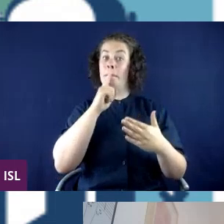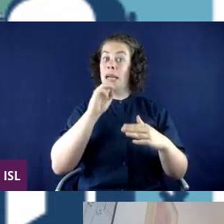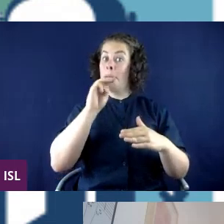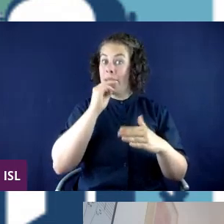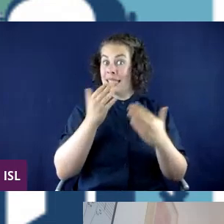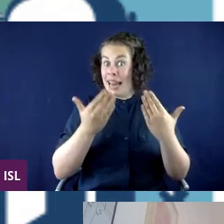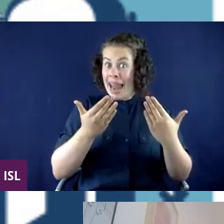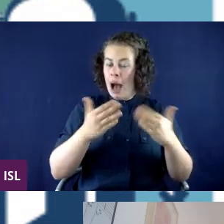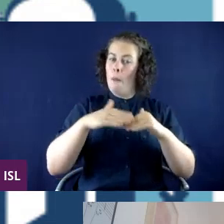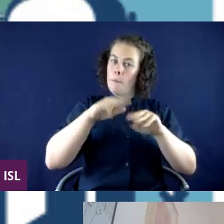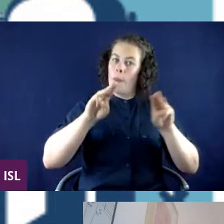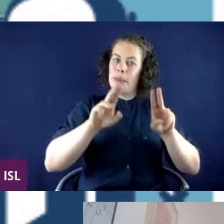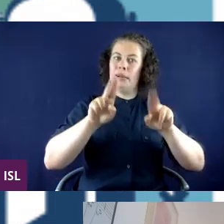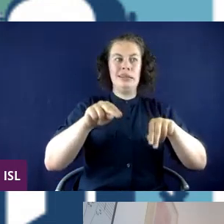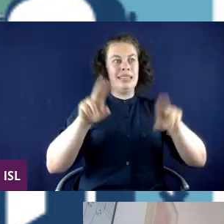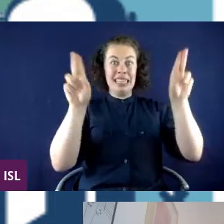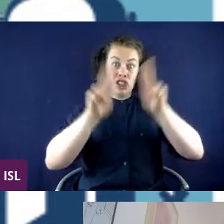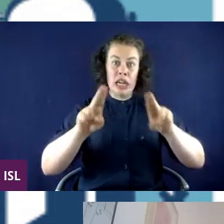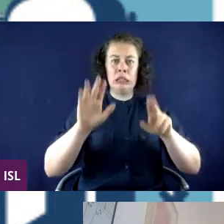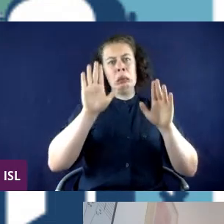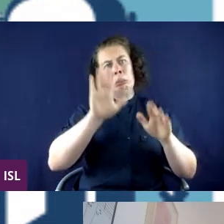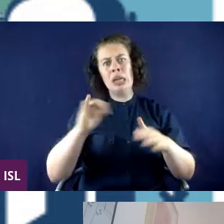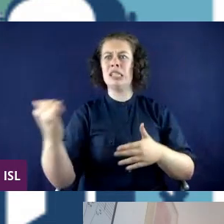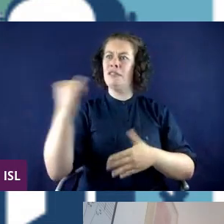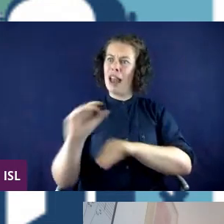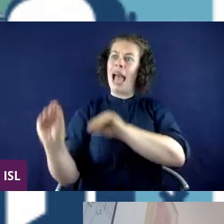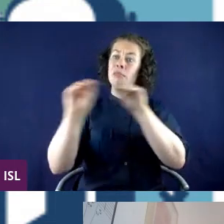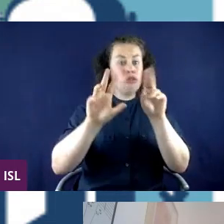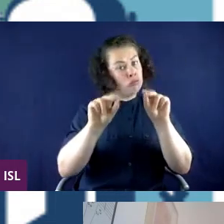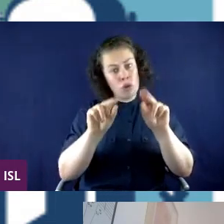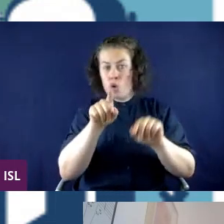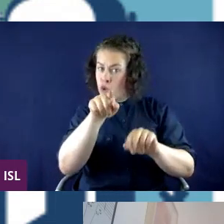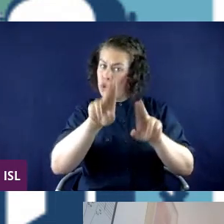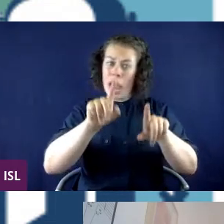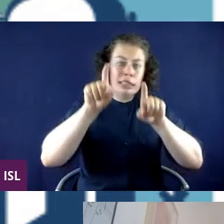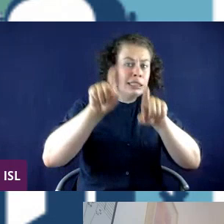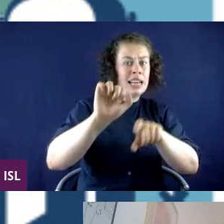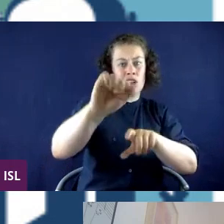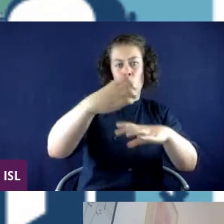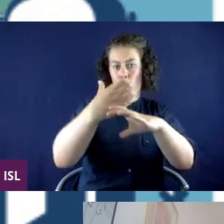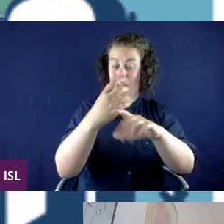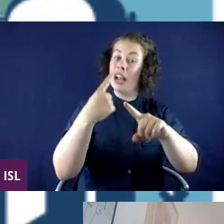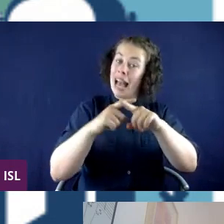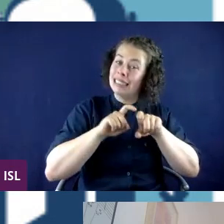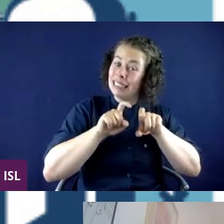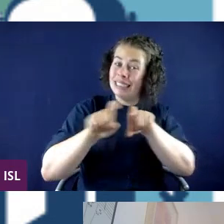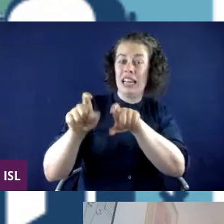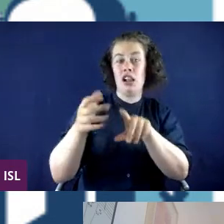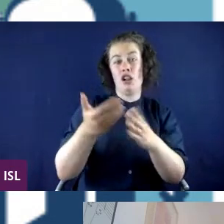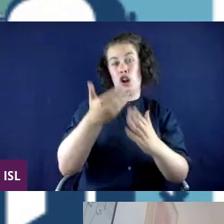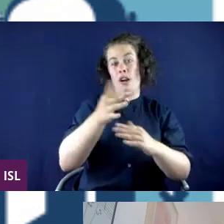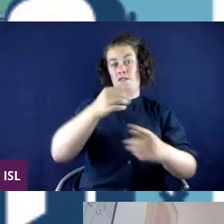blended learning options for our masters program, so that will make it more feasible than ever before for international students